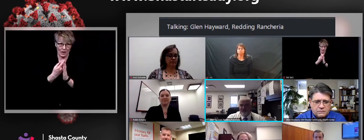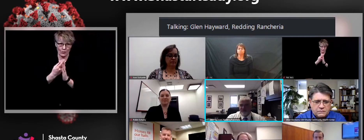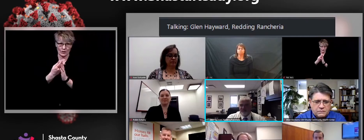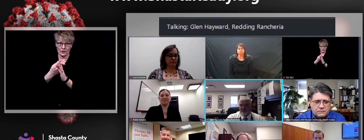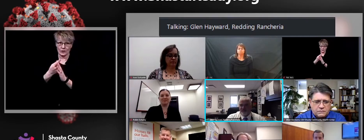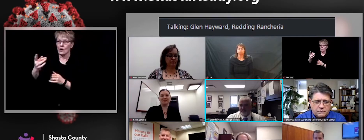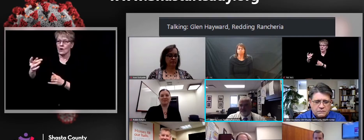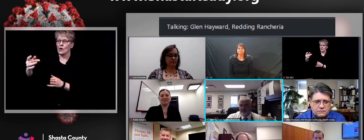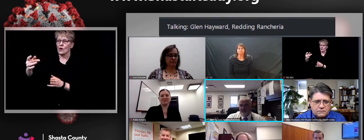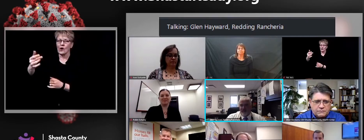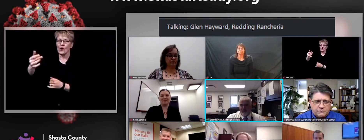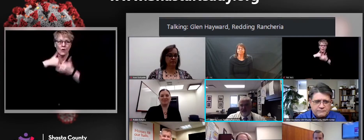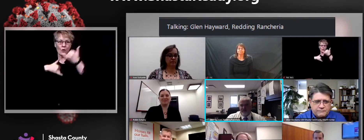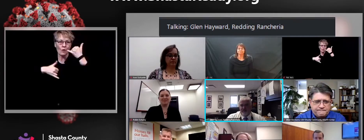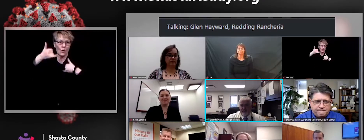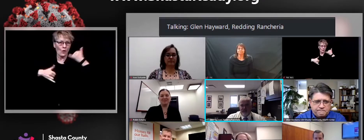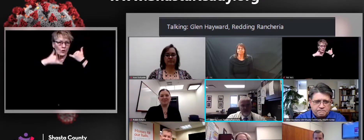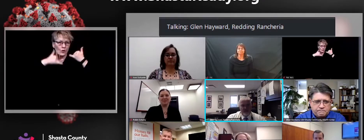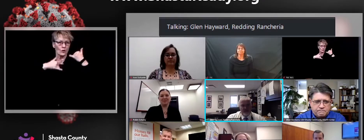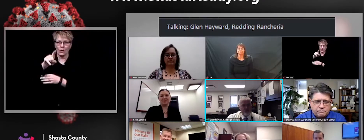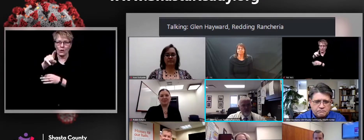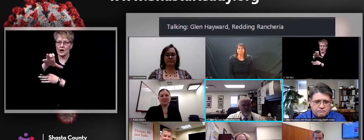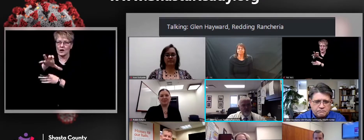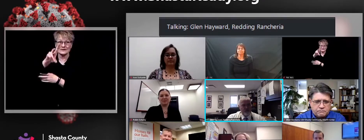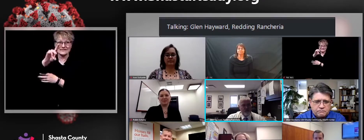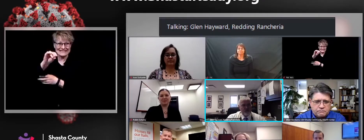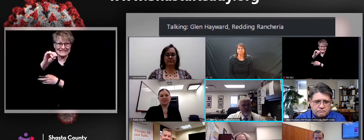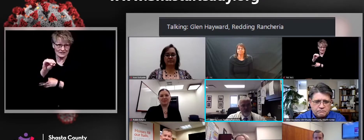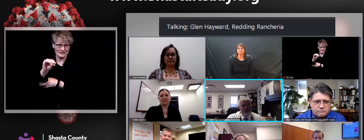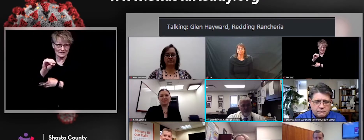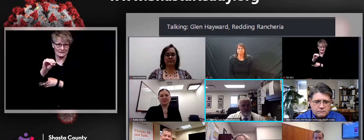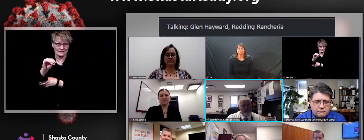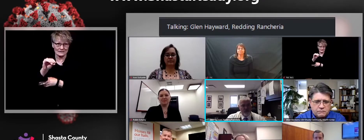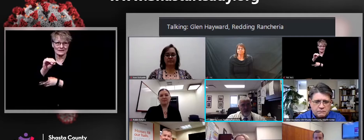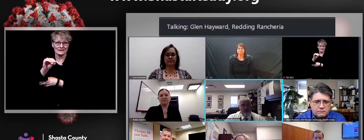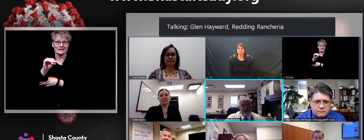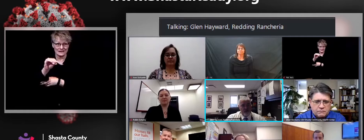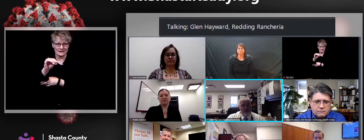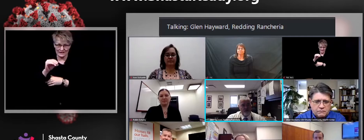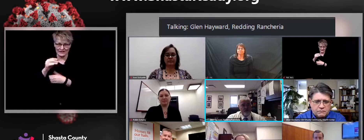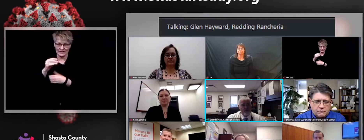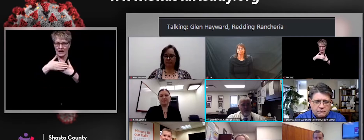or six minutes. But after that, 800 people got registered in about three and a half, four hours.